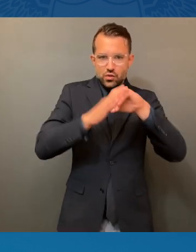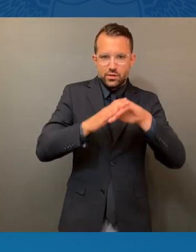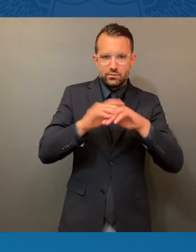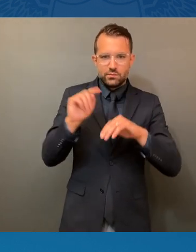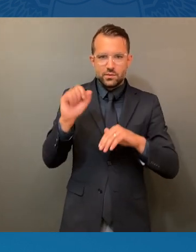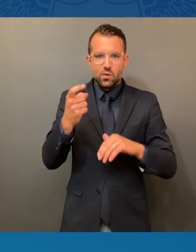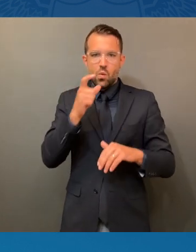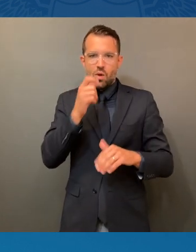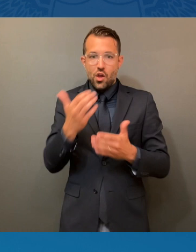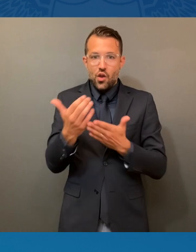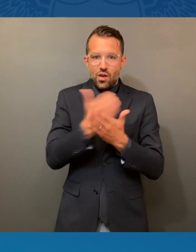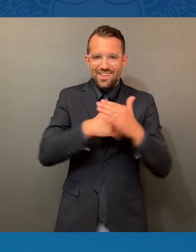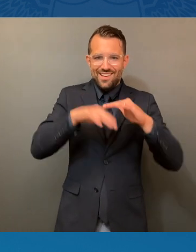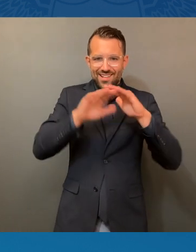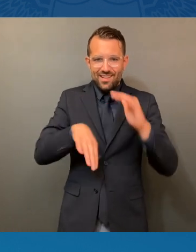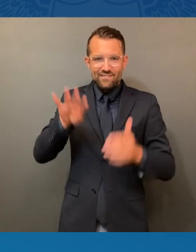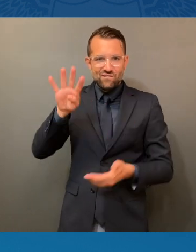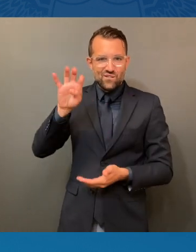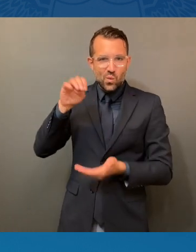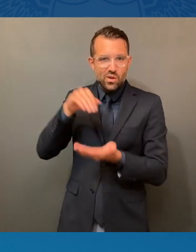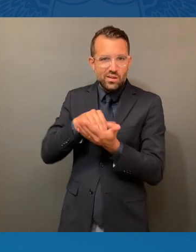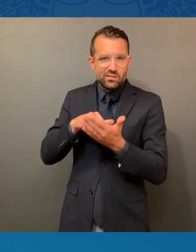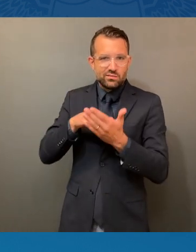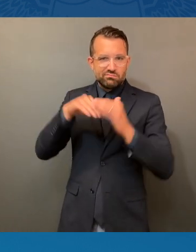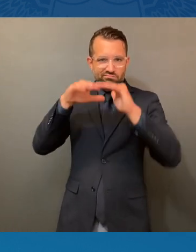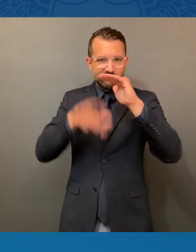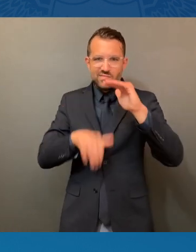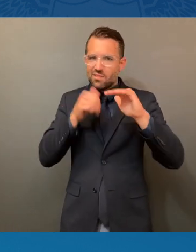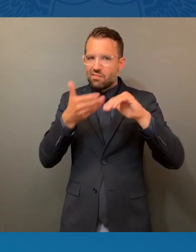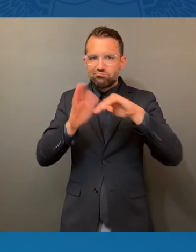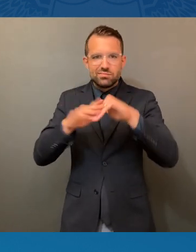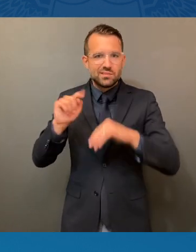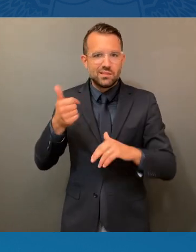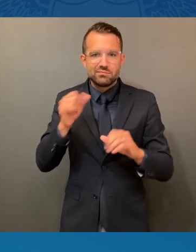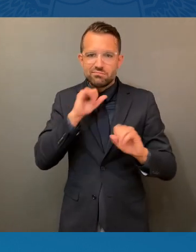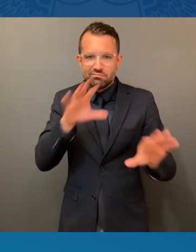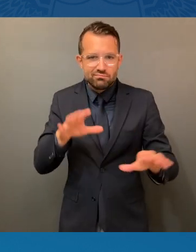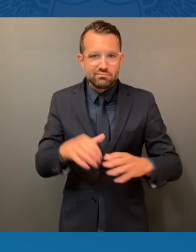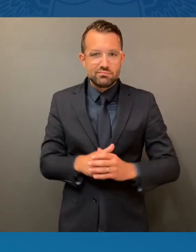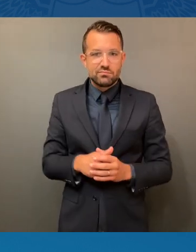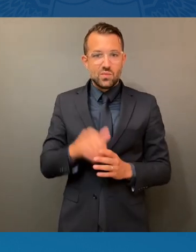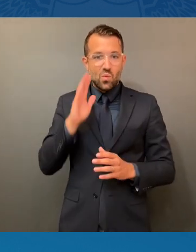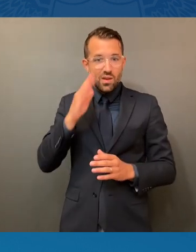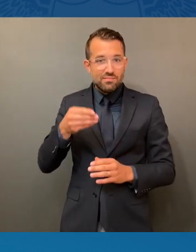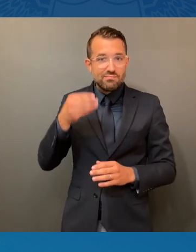But this will be paid for because our nation's largest corporations